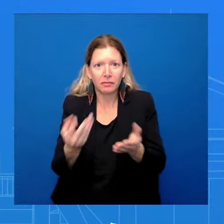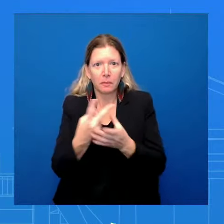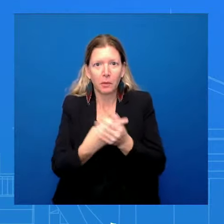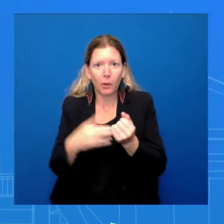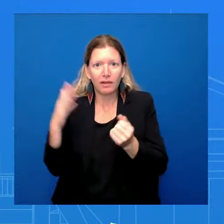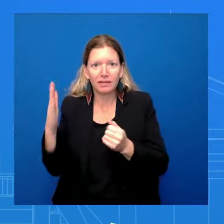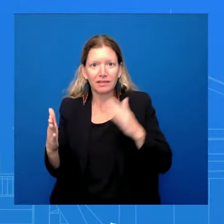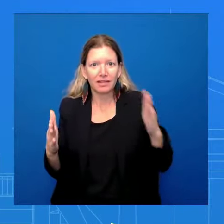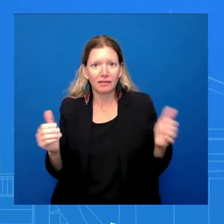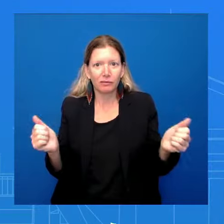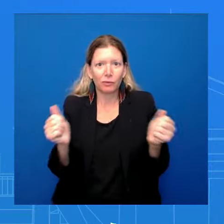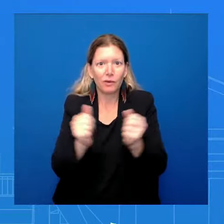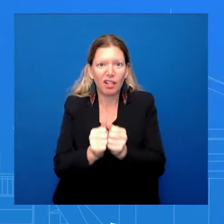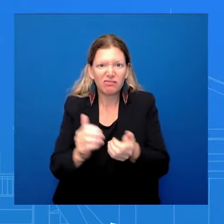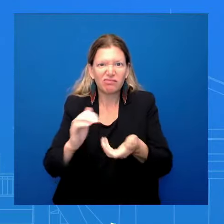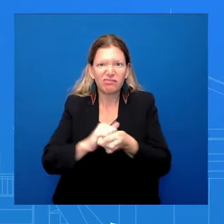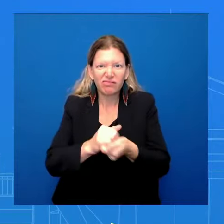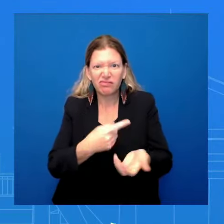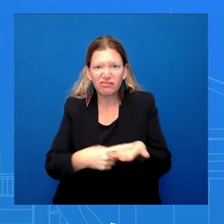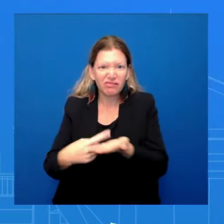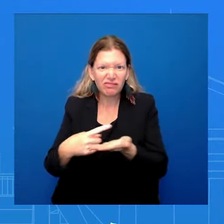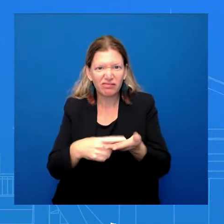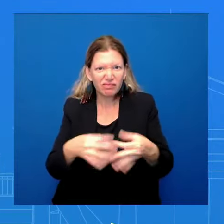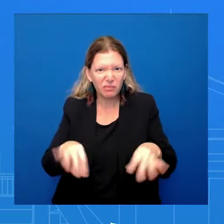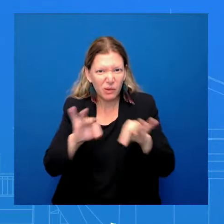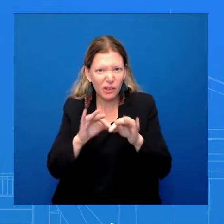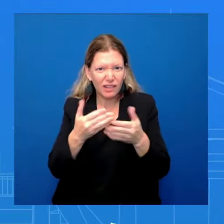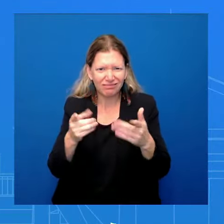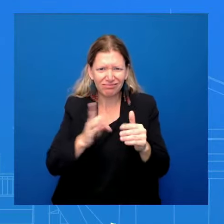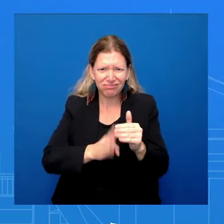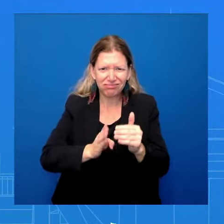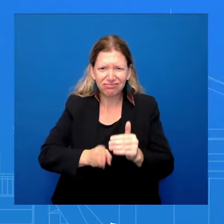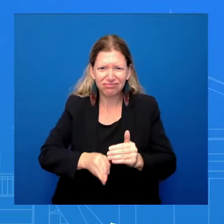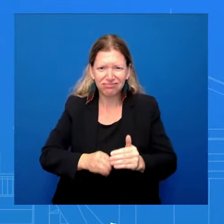and the Vice President was able to do in 2020, 80 million votes -- 80 million votes;